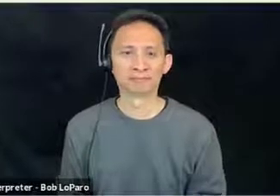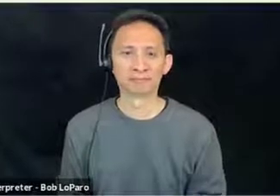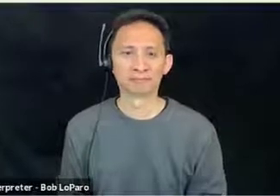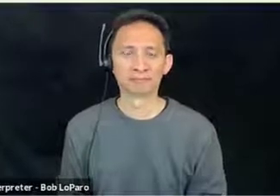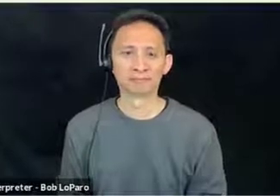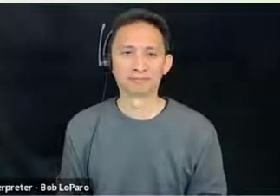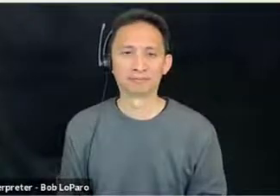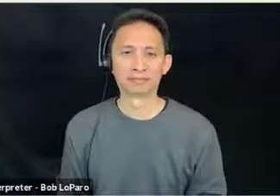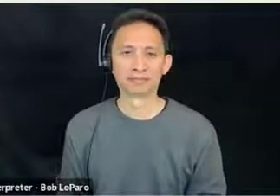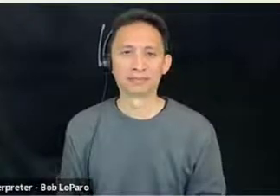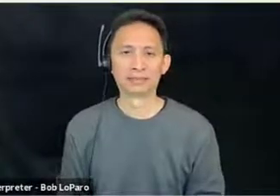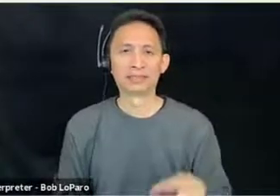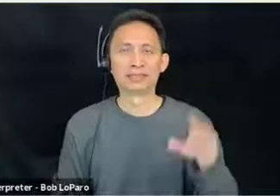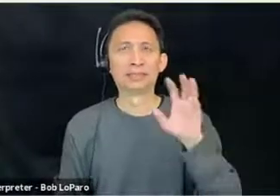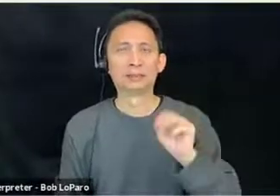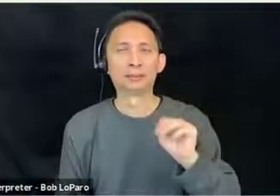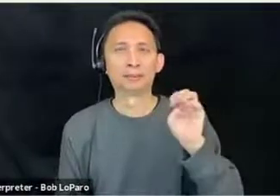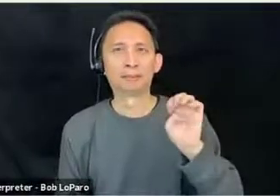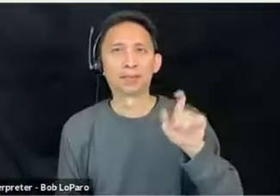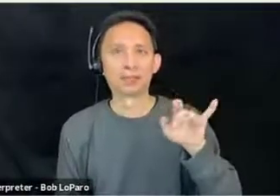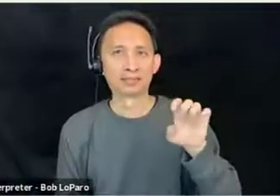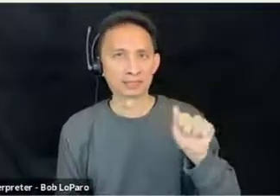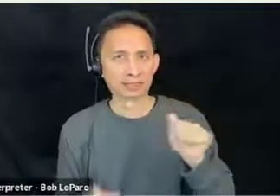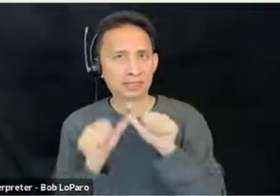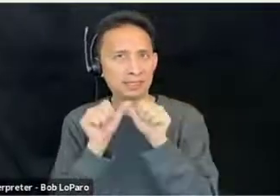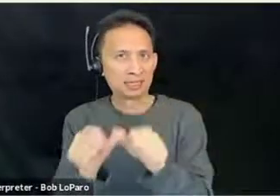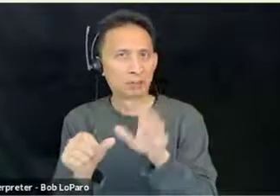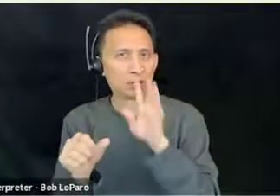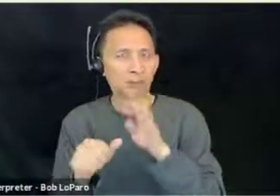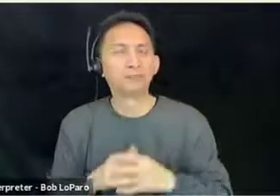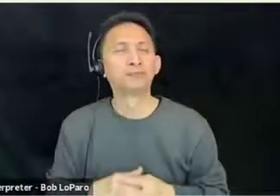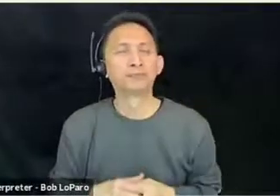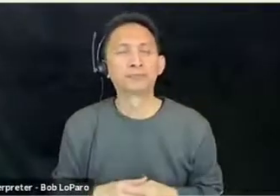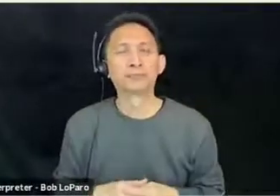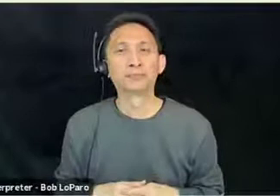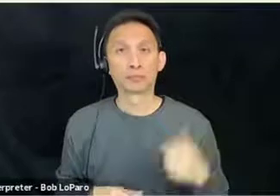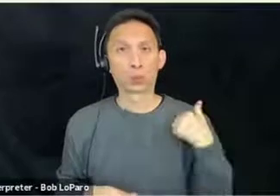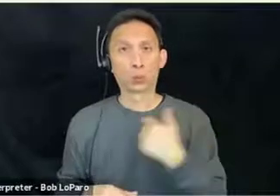So, the GFPD has a multitude of scientific initiatives.